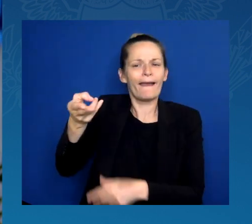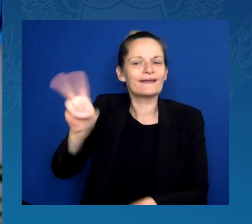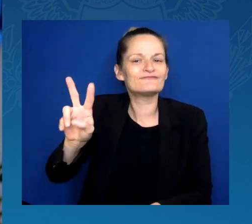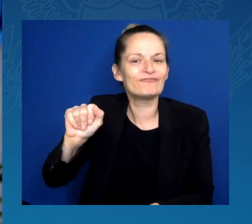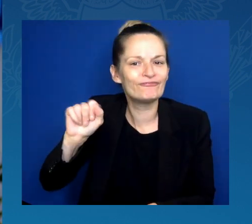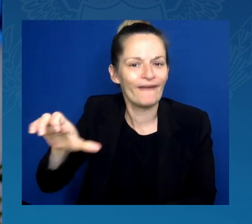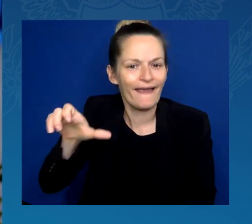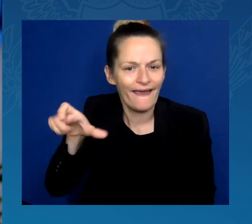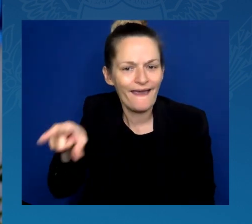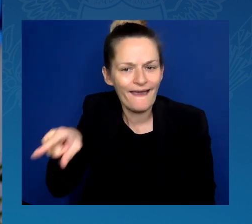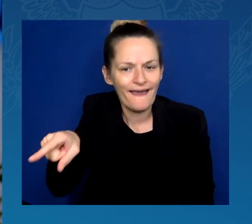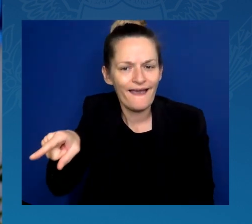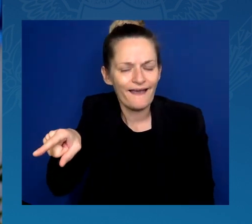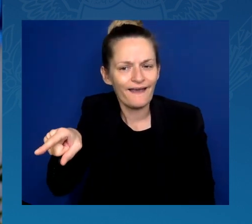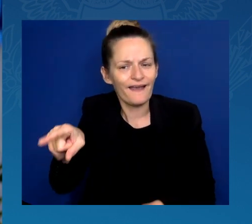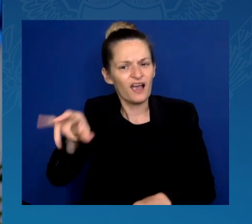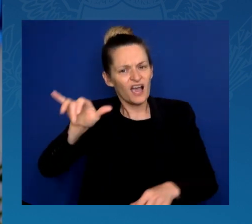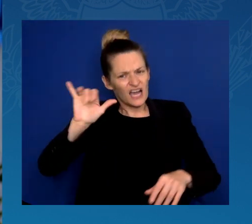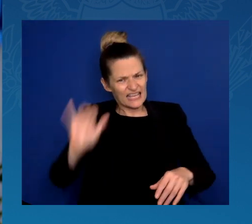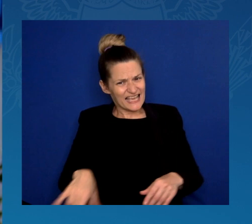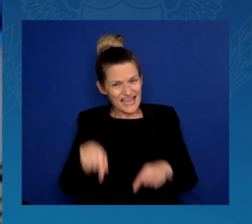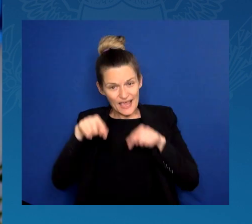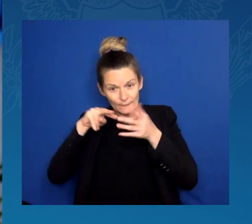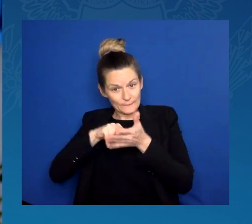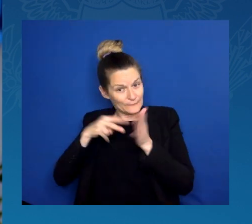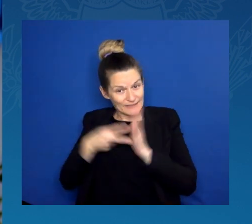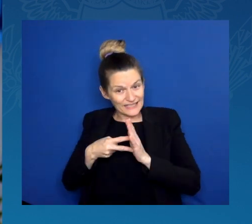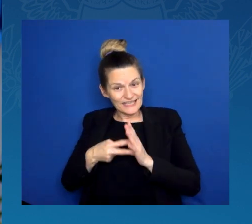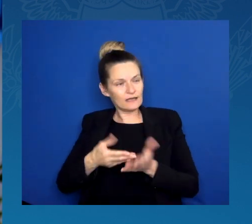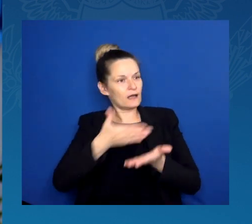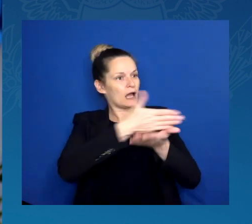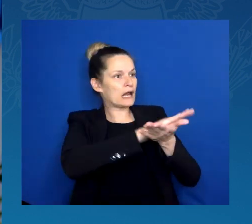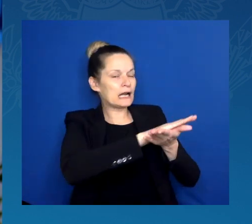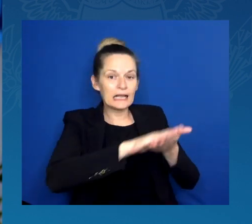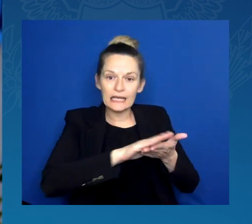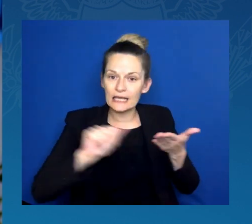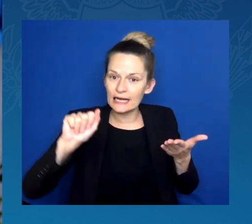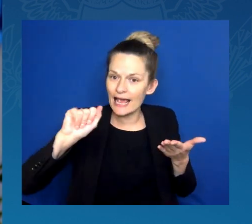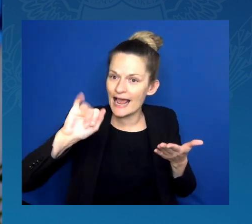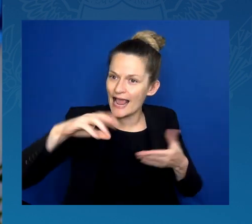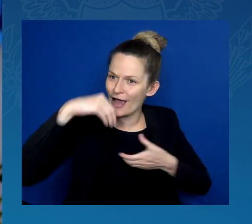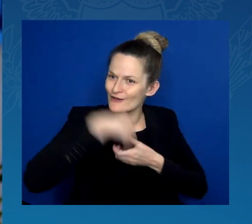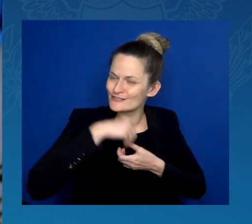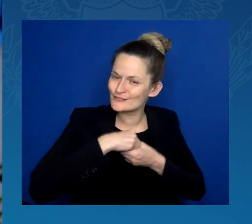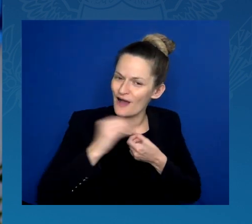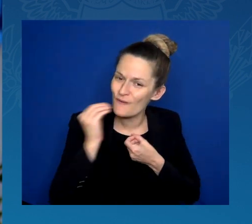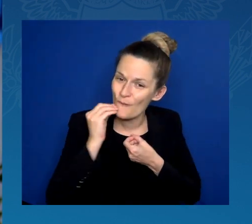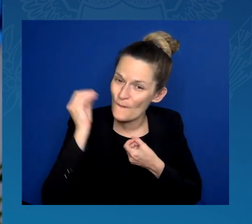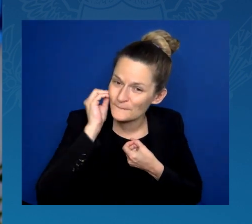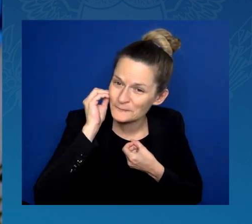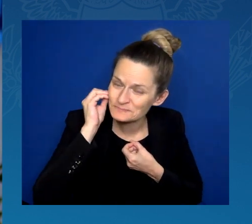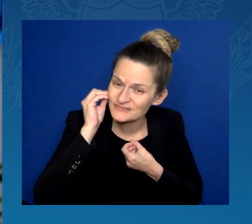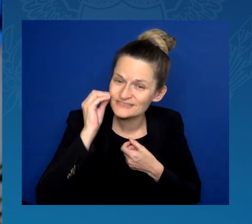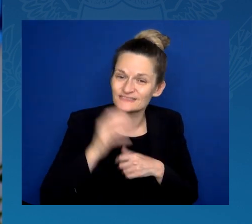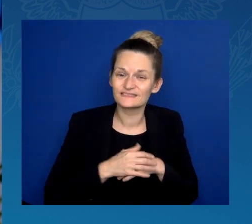Our work will also make new and used electric vehicles thousands of dollars cheaper so that more working people